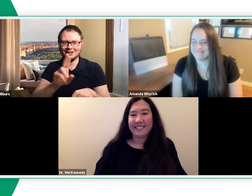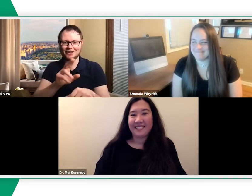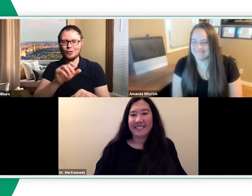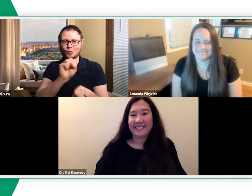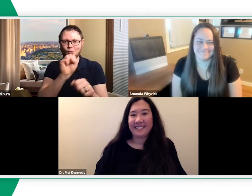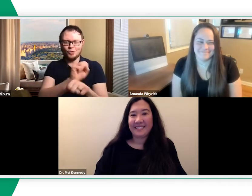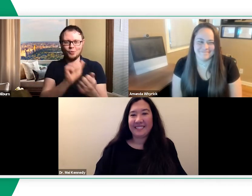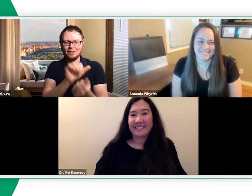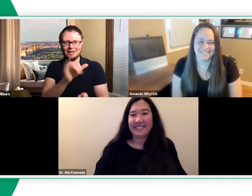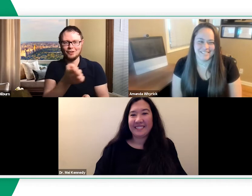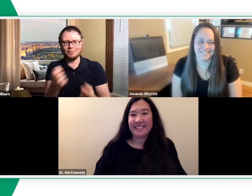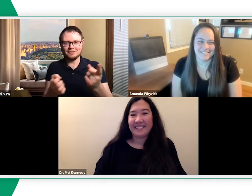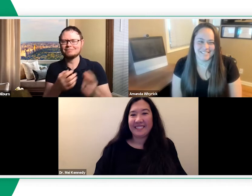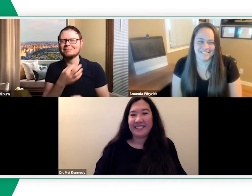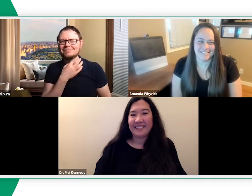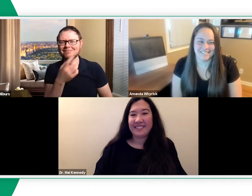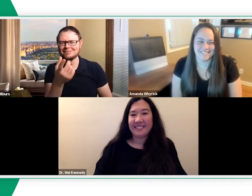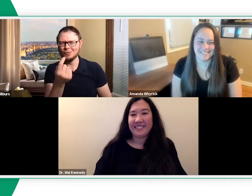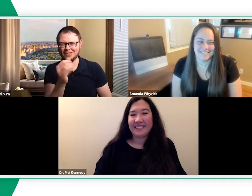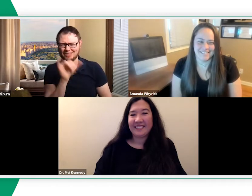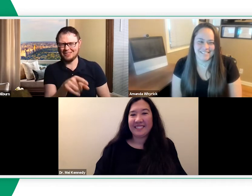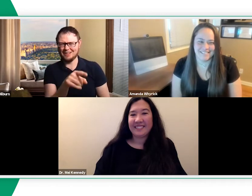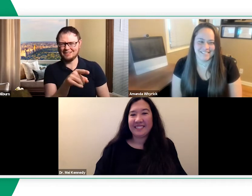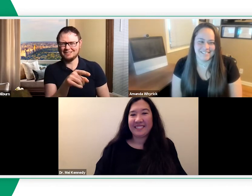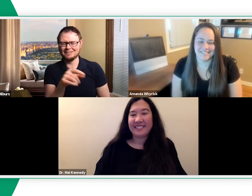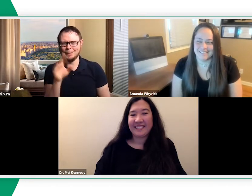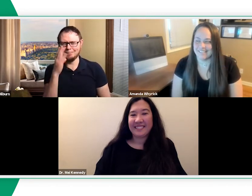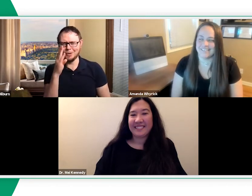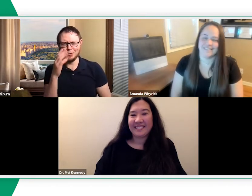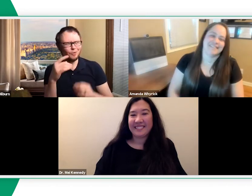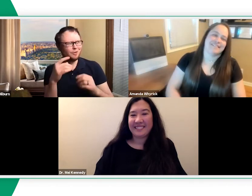here. She was working with that equipment. So you